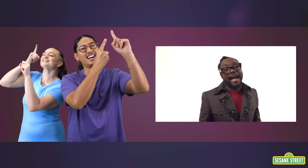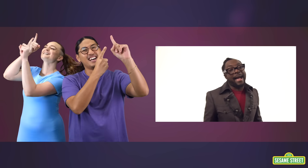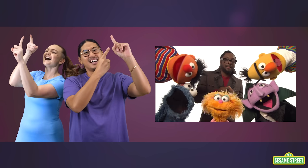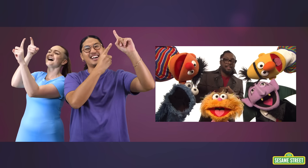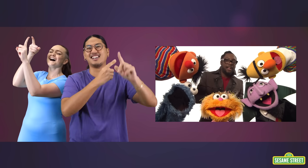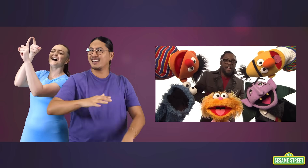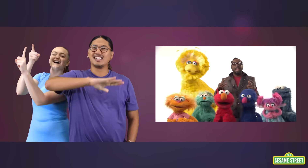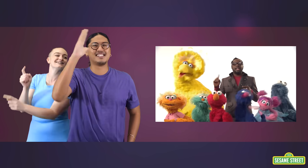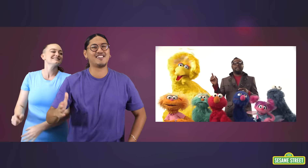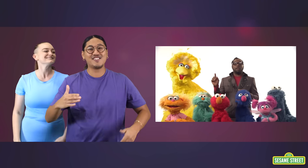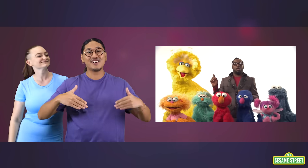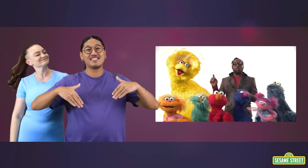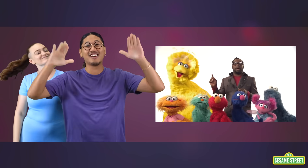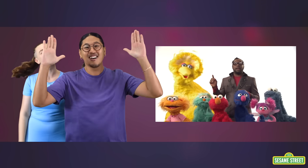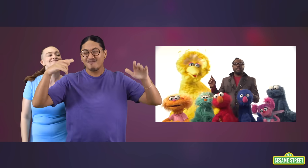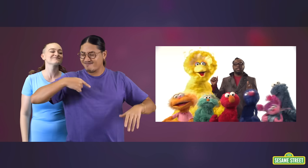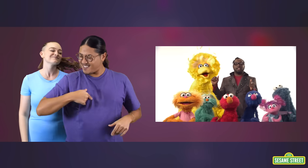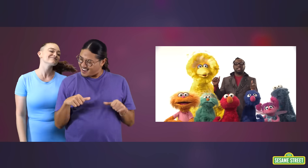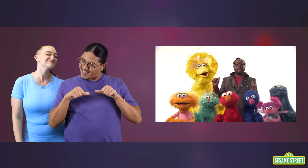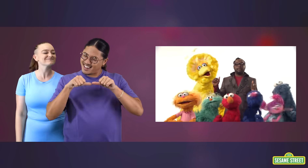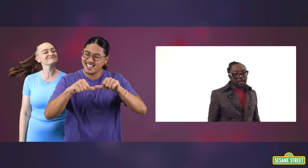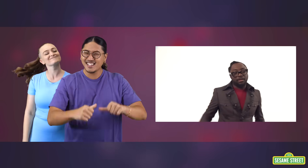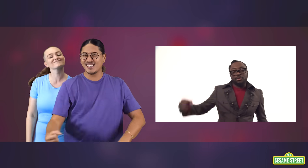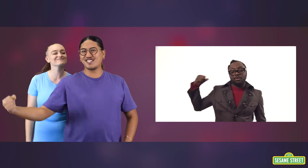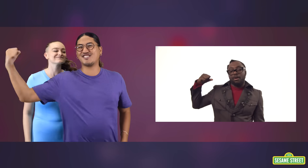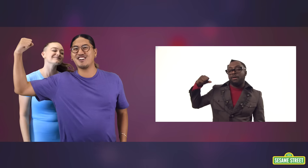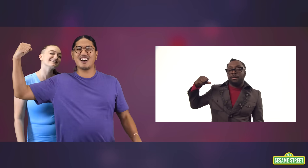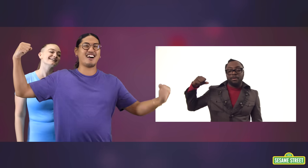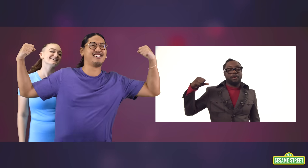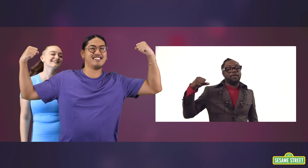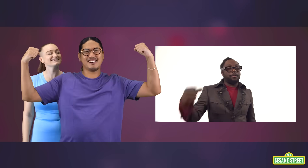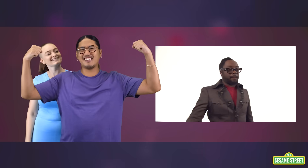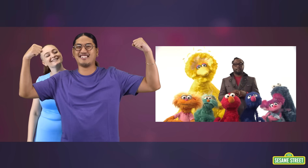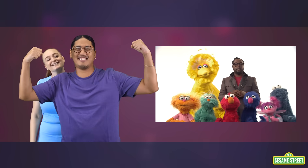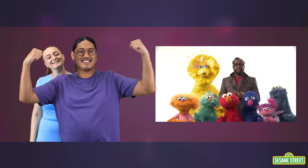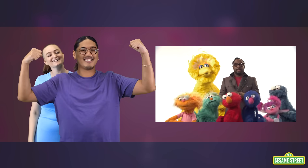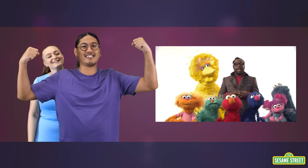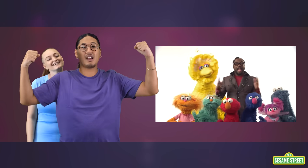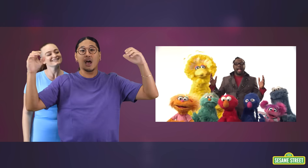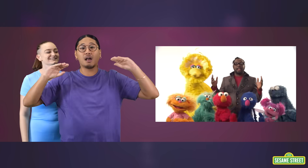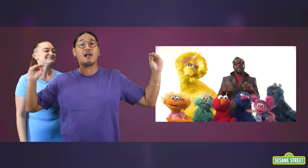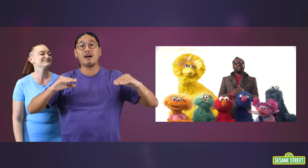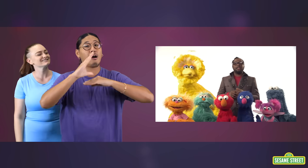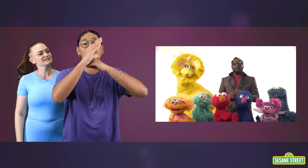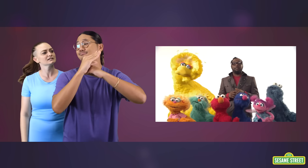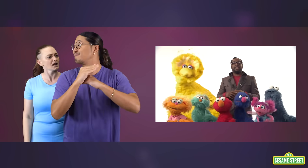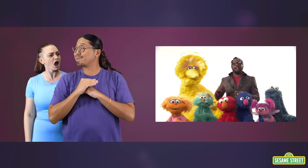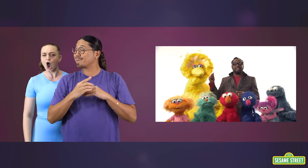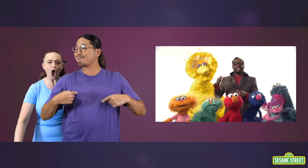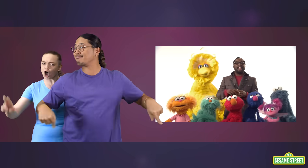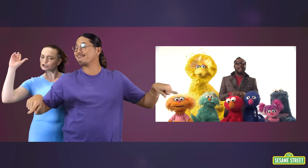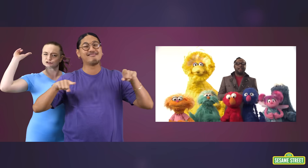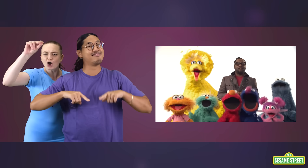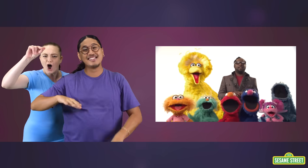High Never gonna quit Just keep getting stronger And nothing going bring us down